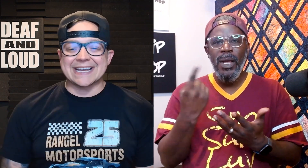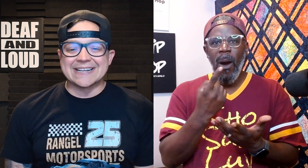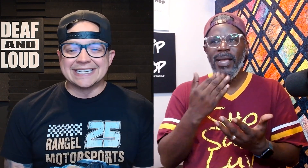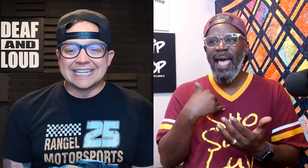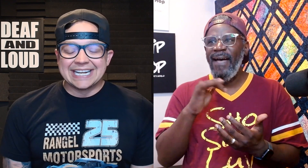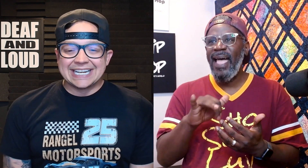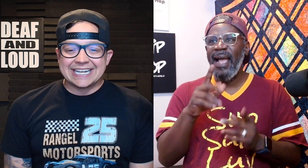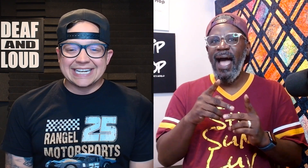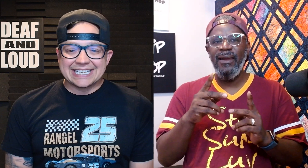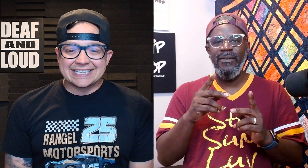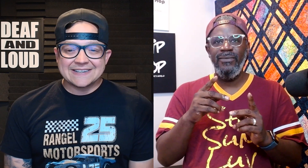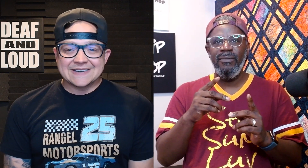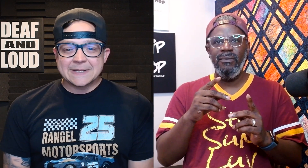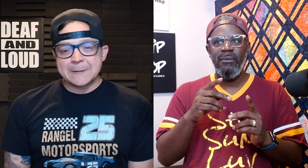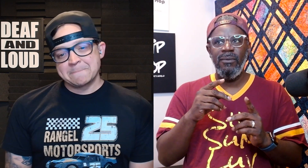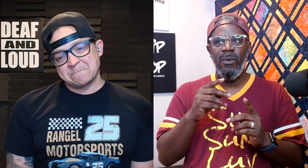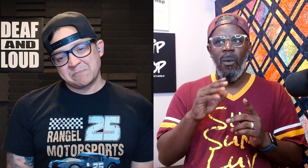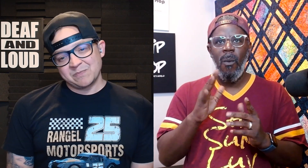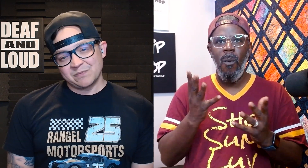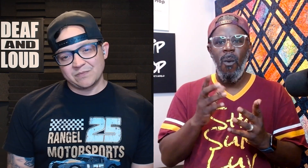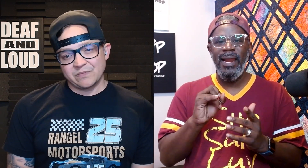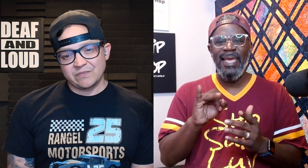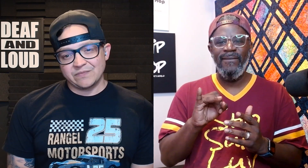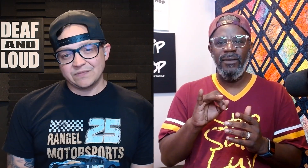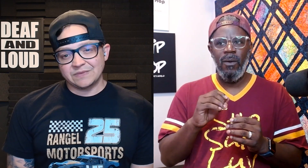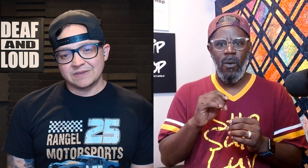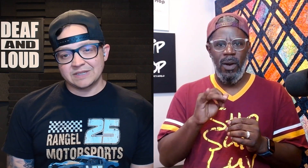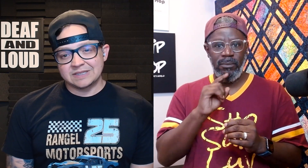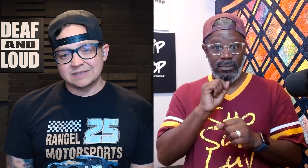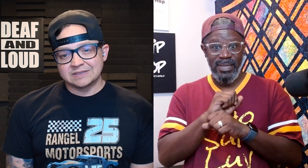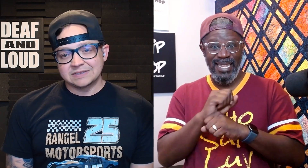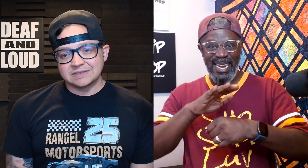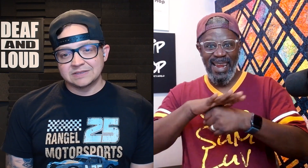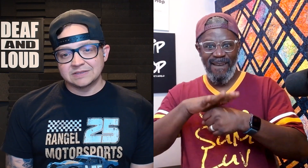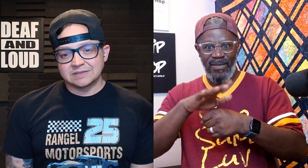We always have that kind of, what if? Or is it enough?